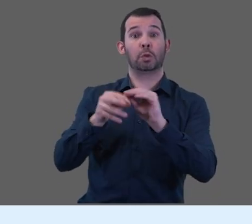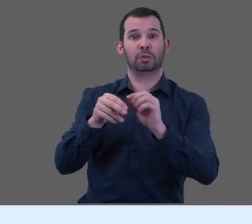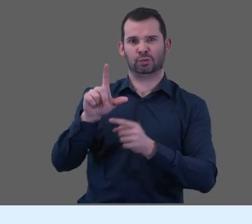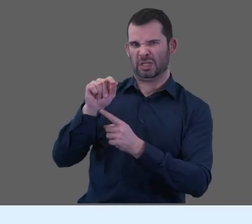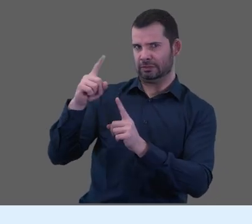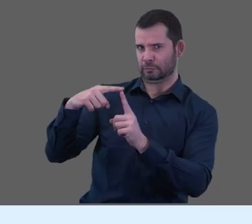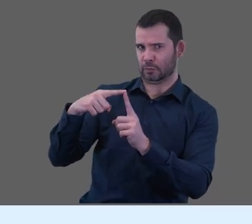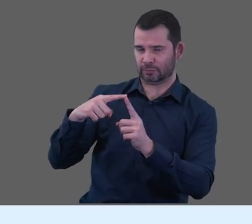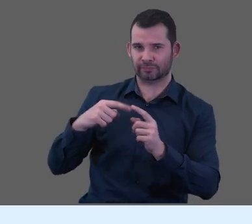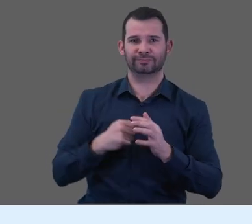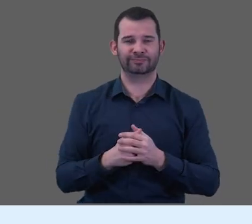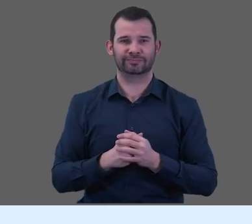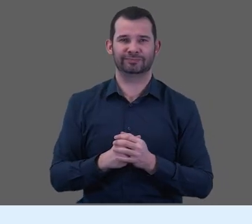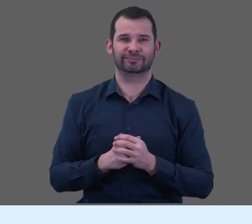This is scored out of 20 points.